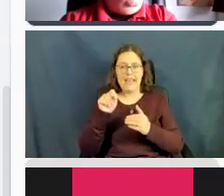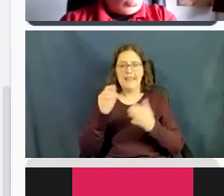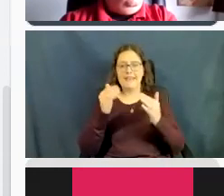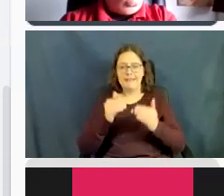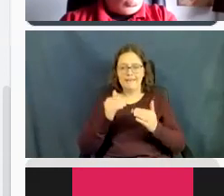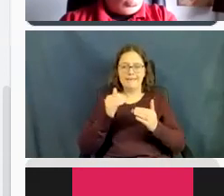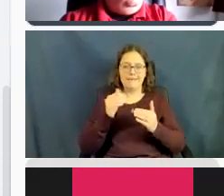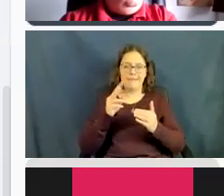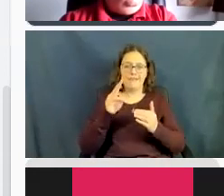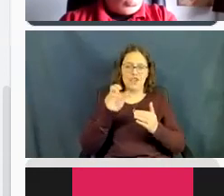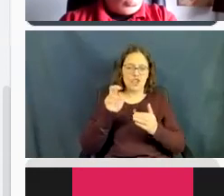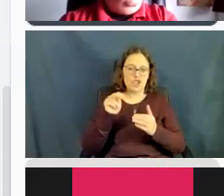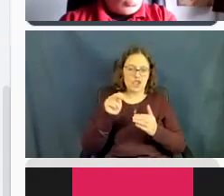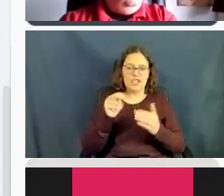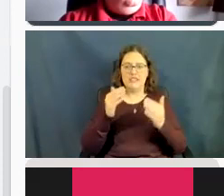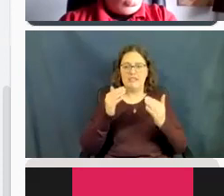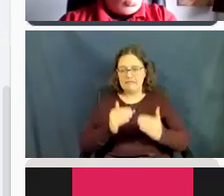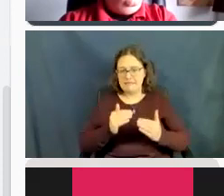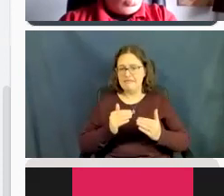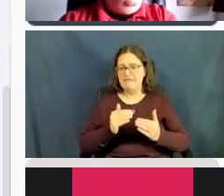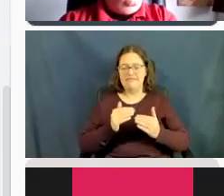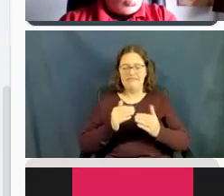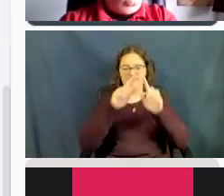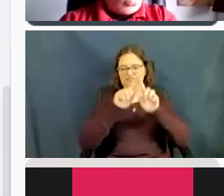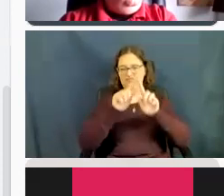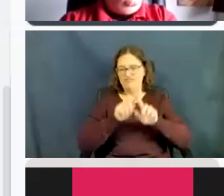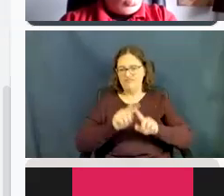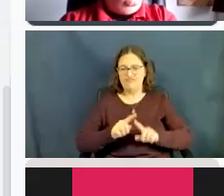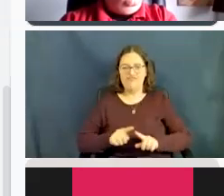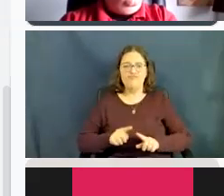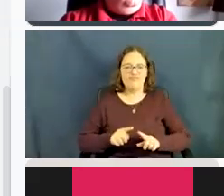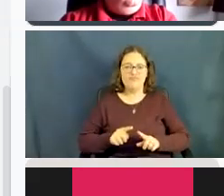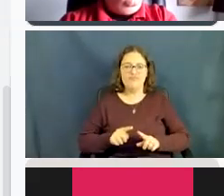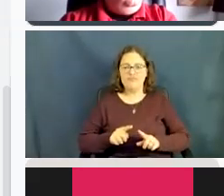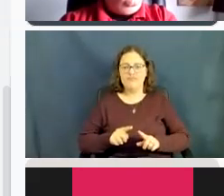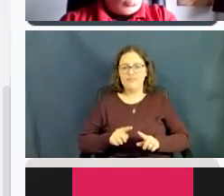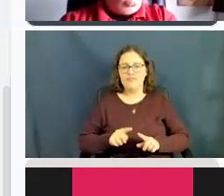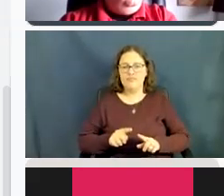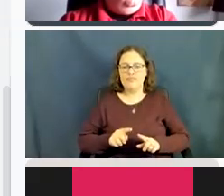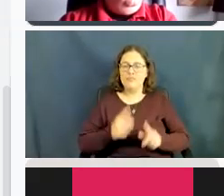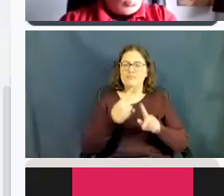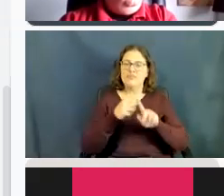That way you get the text box or image is to copy and paste what you want or two click